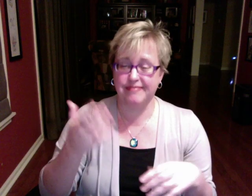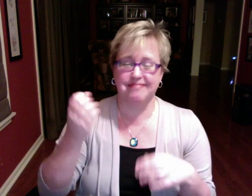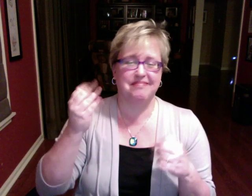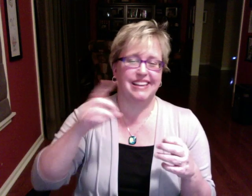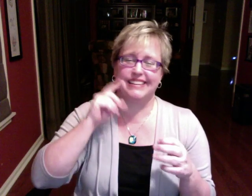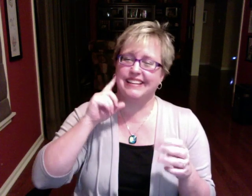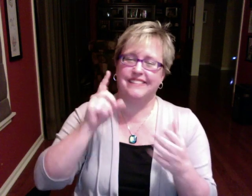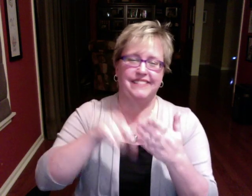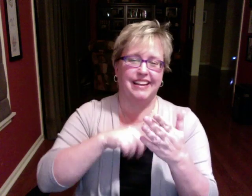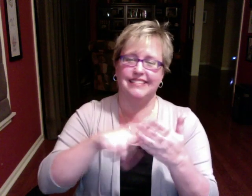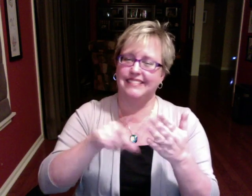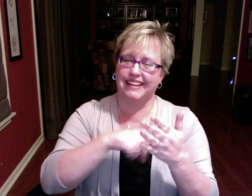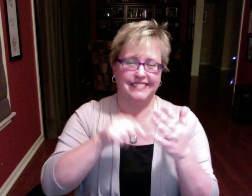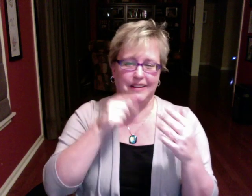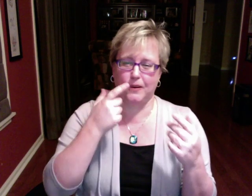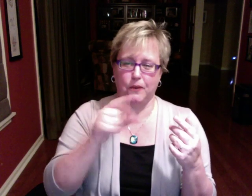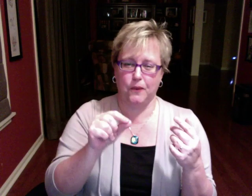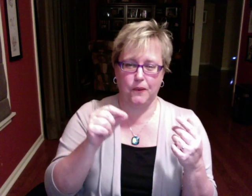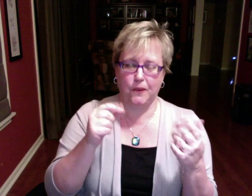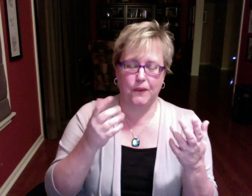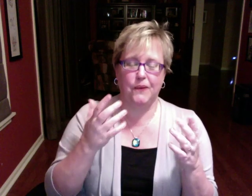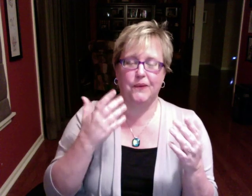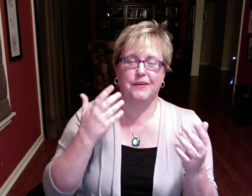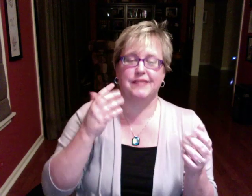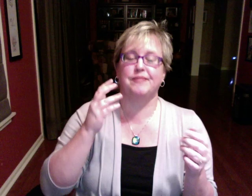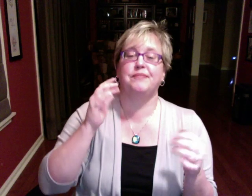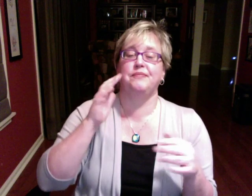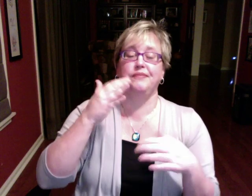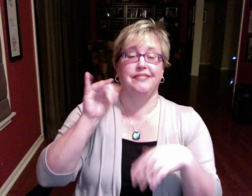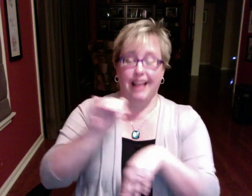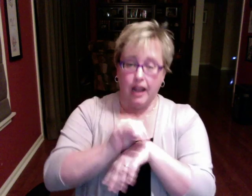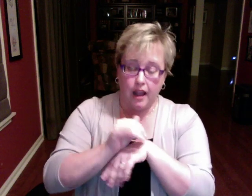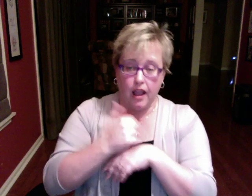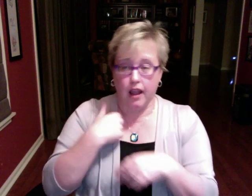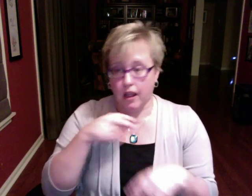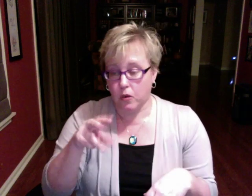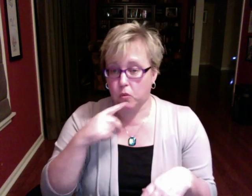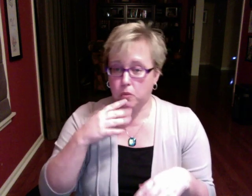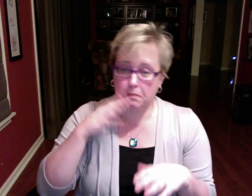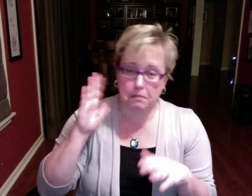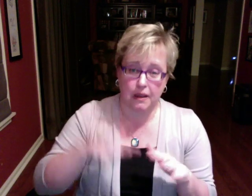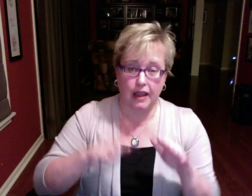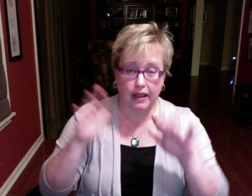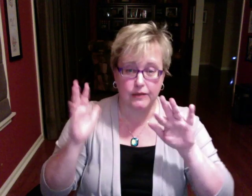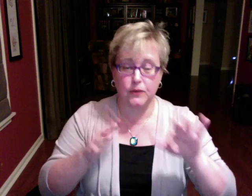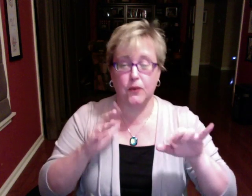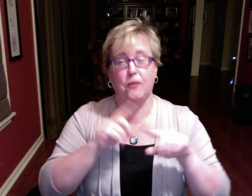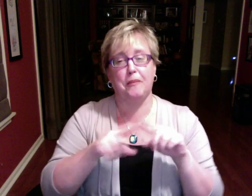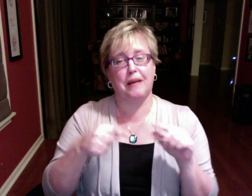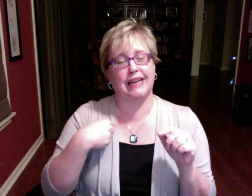Several Deaf people had planned on coming but didn't - the roads were really bad. That night - I was debating whether to go or not. It was really bad out there.